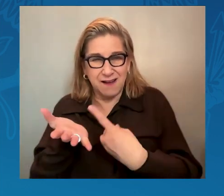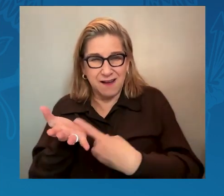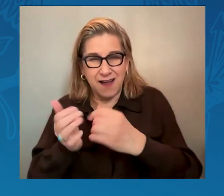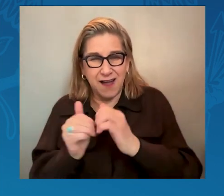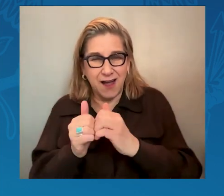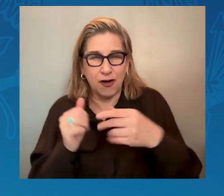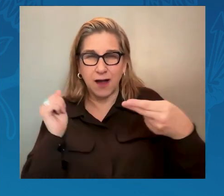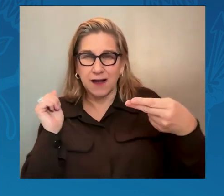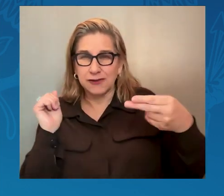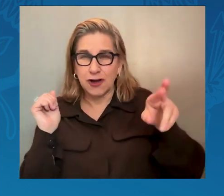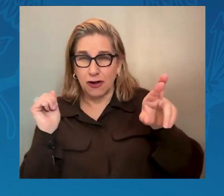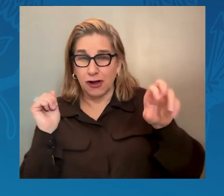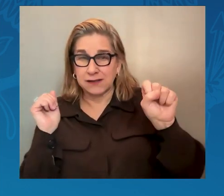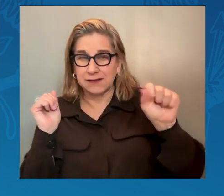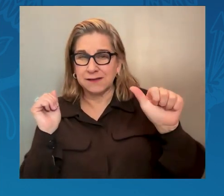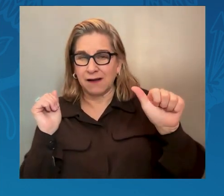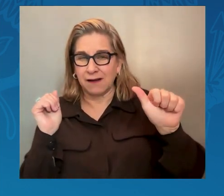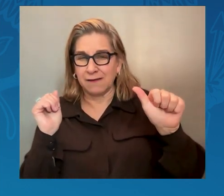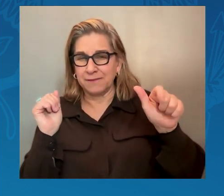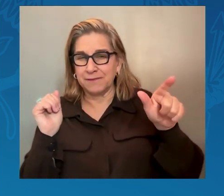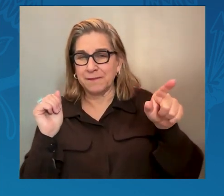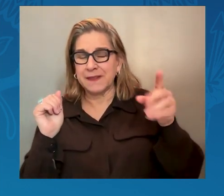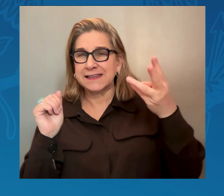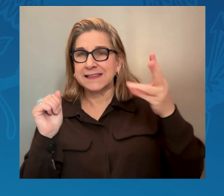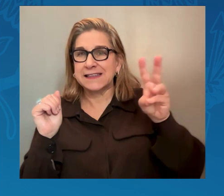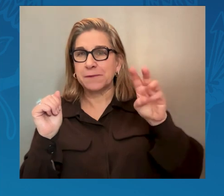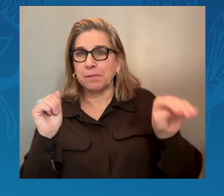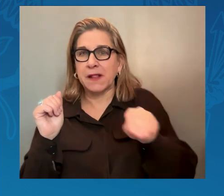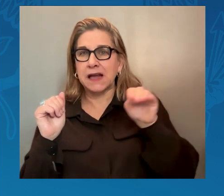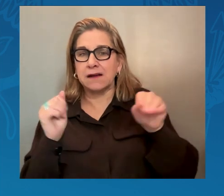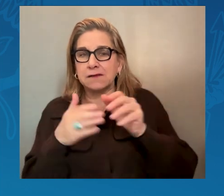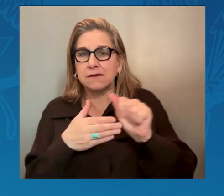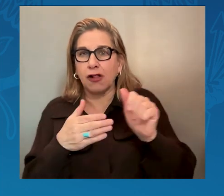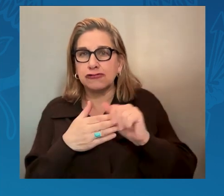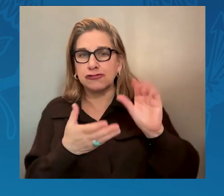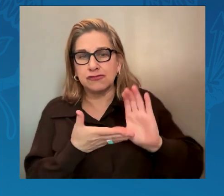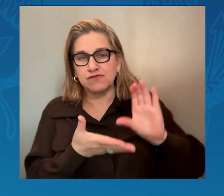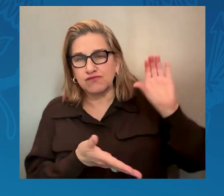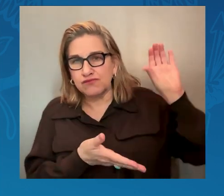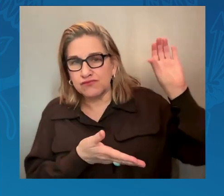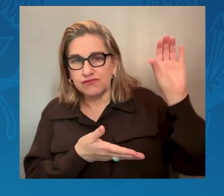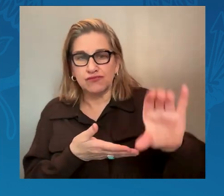and early childhood grants will also be facilitated as a way of again